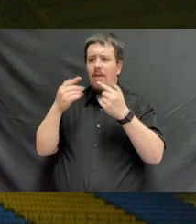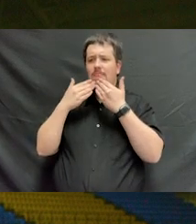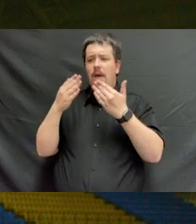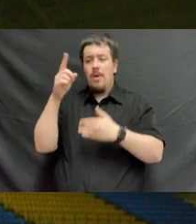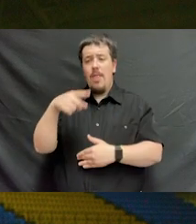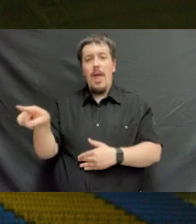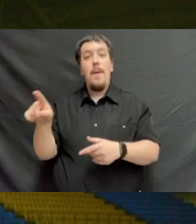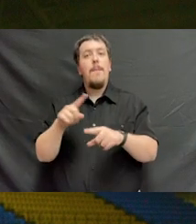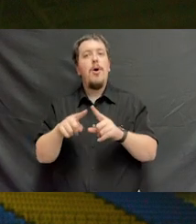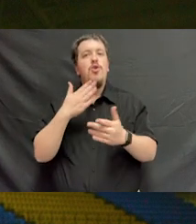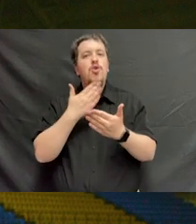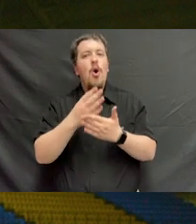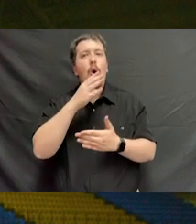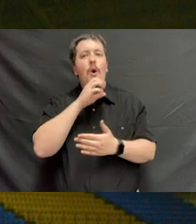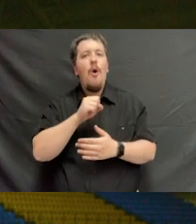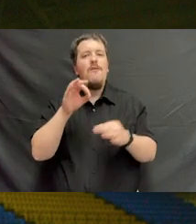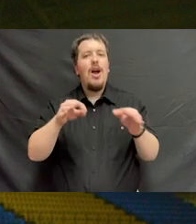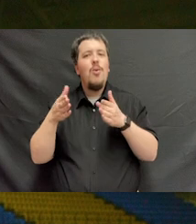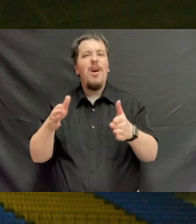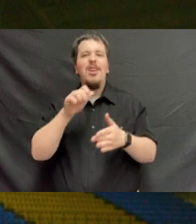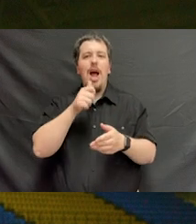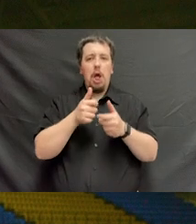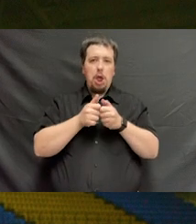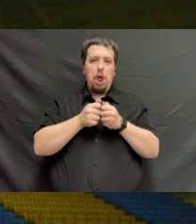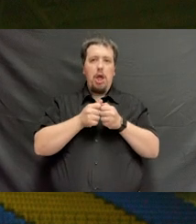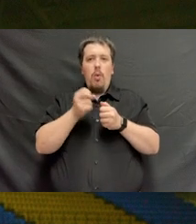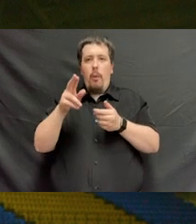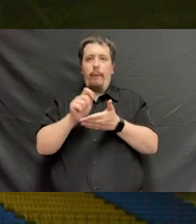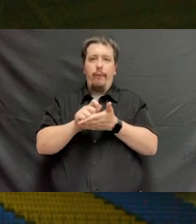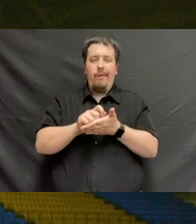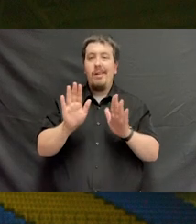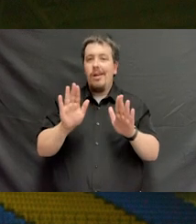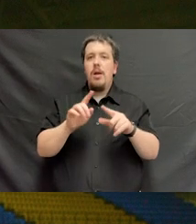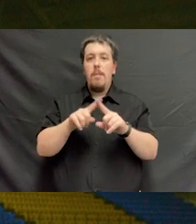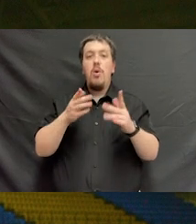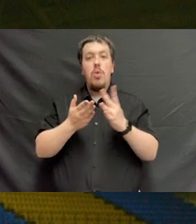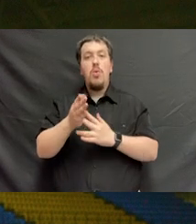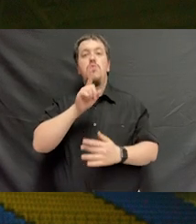but do it in a good old fashioned way. Not through text or for a note, but through a real note,